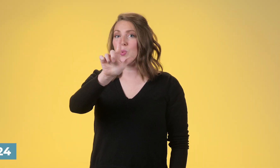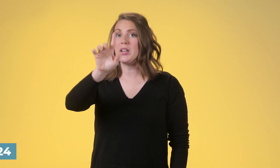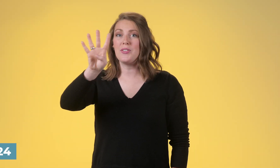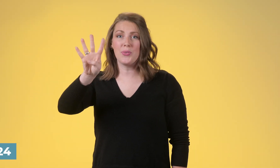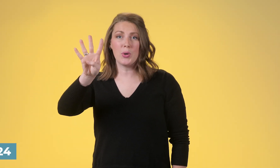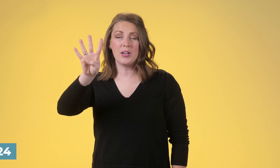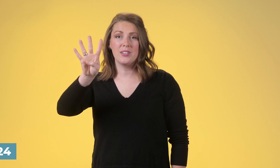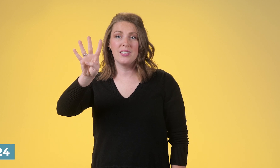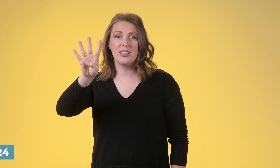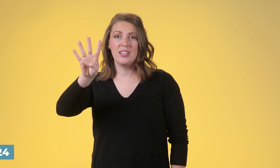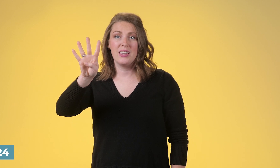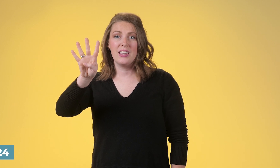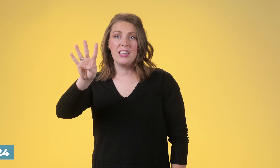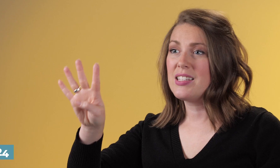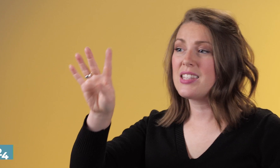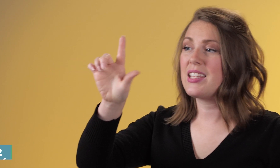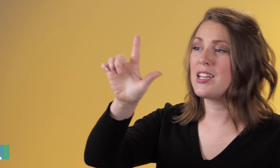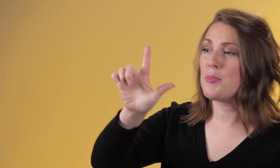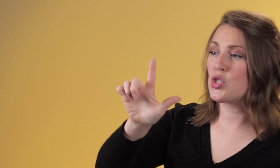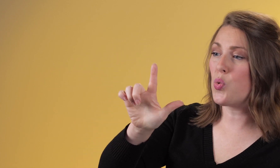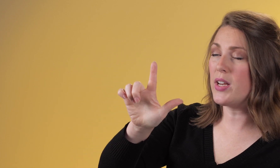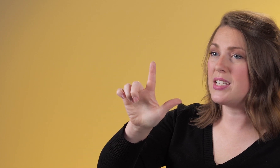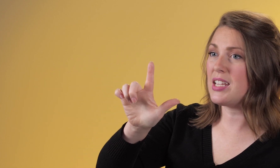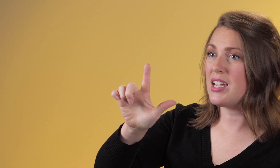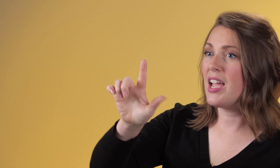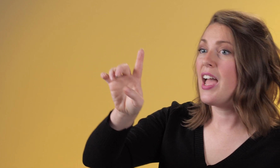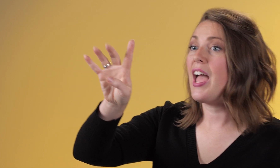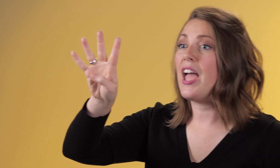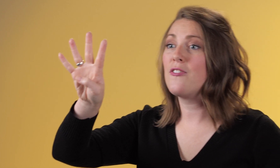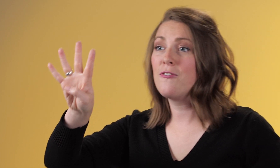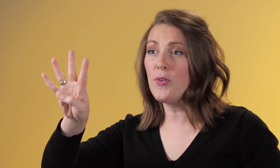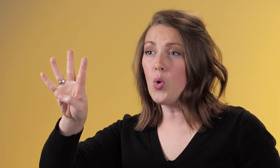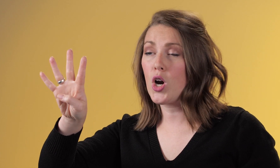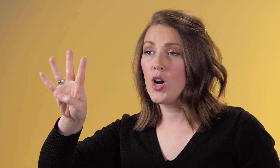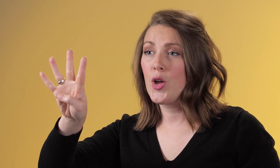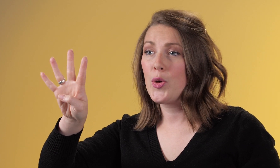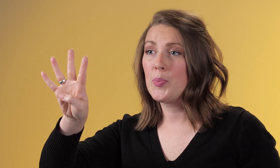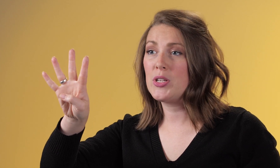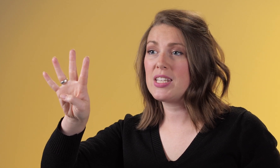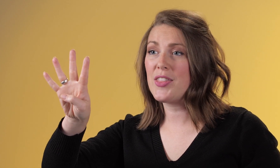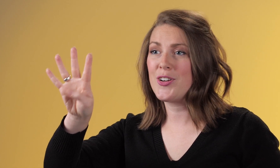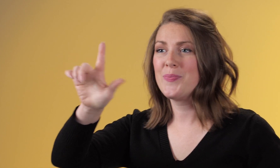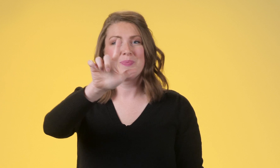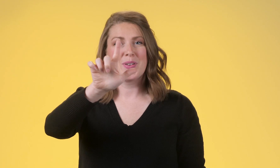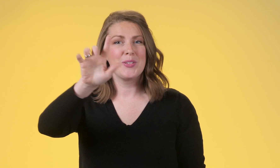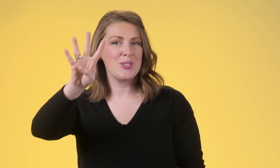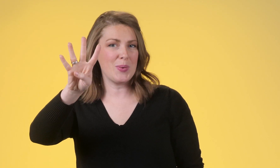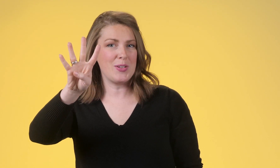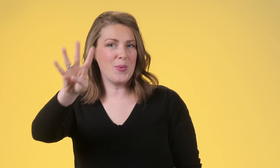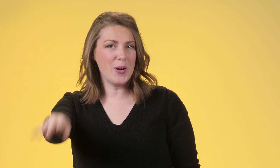24' it's like the number 20 and four put together '24.'